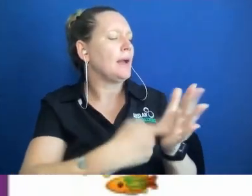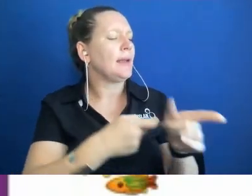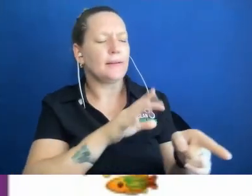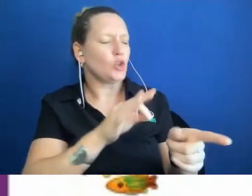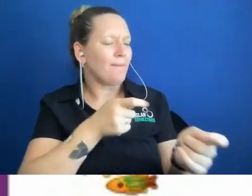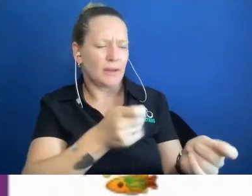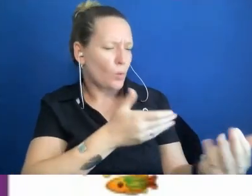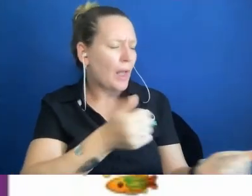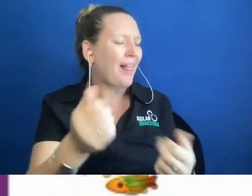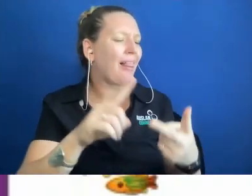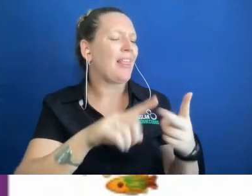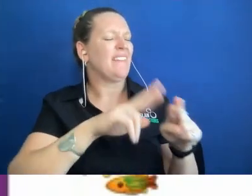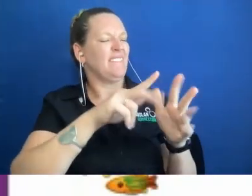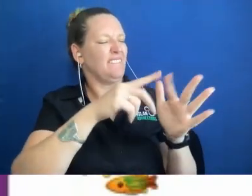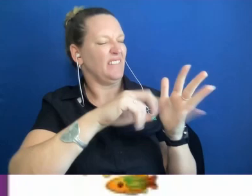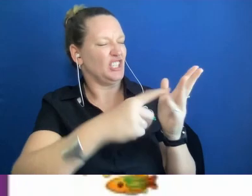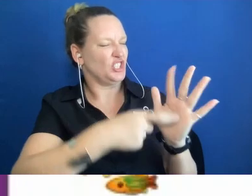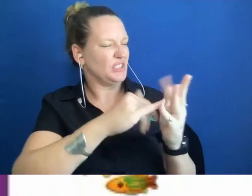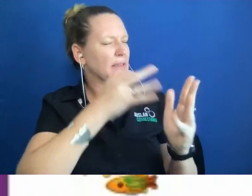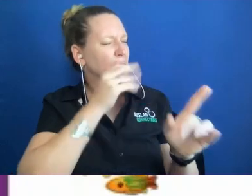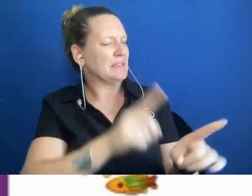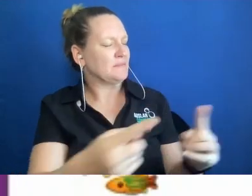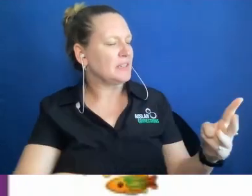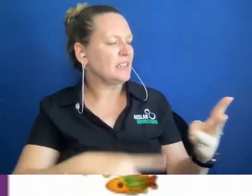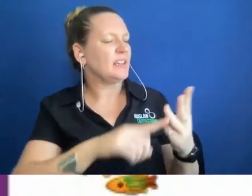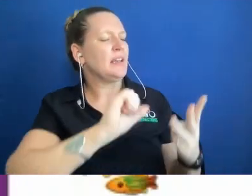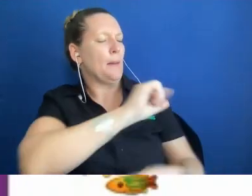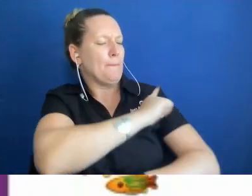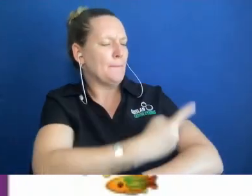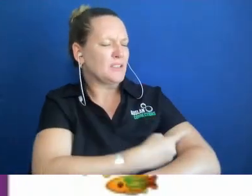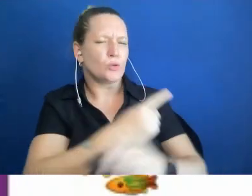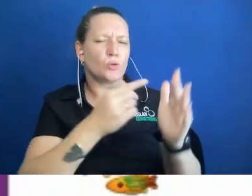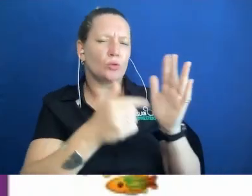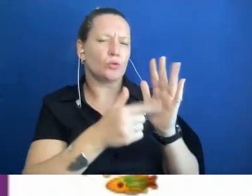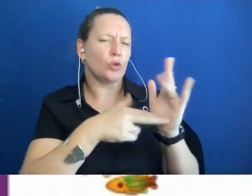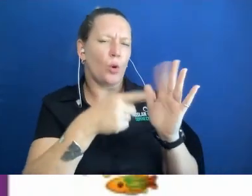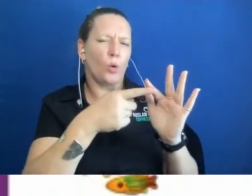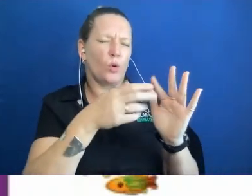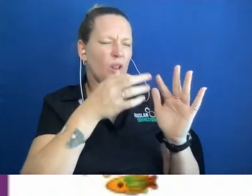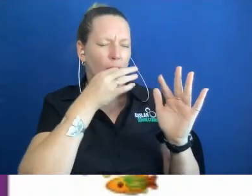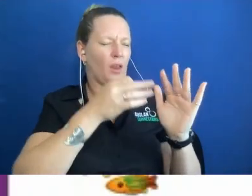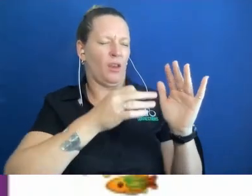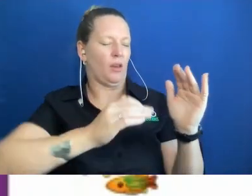he's got high and low muscle tone, we would like to do some genetic testing. At that time